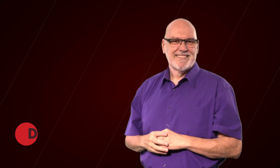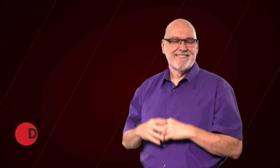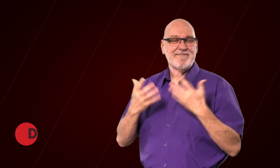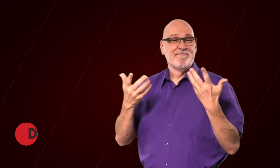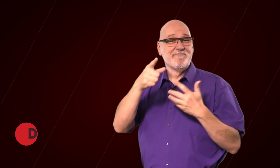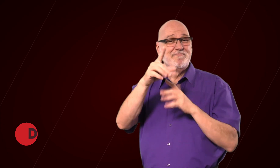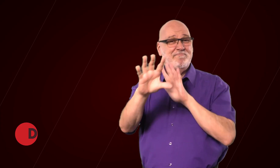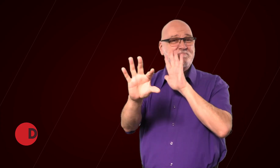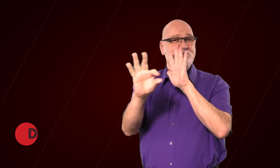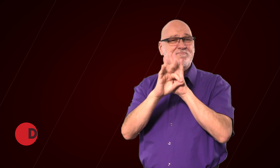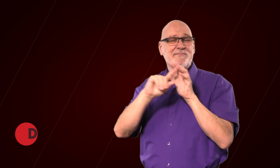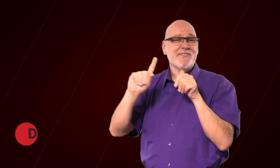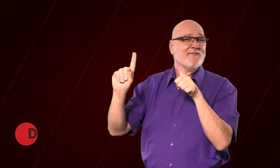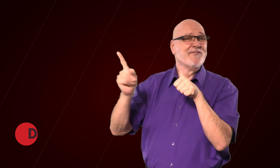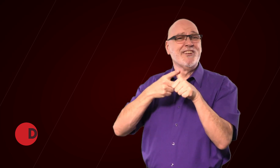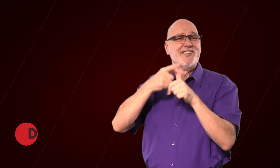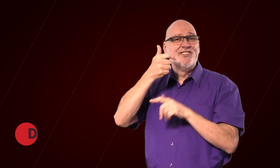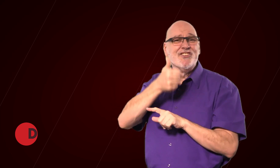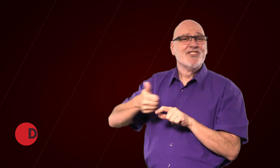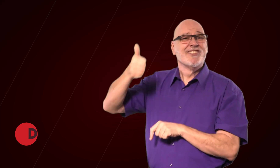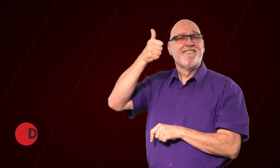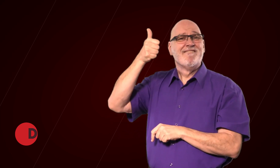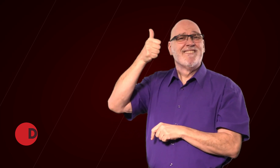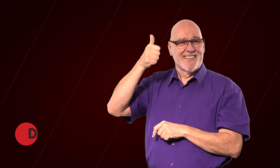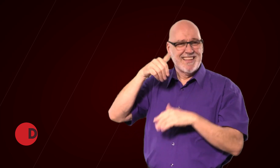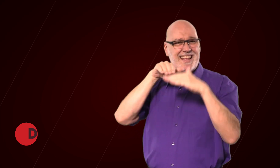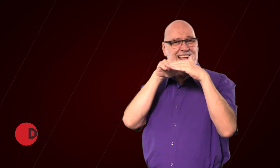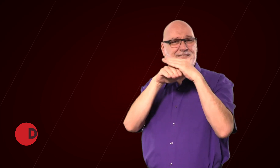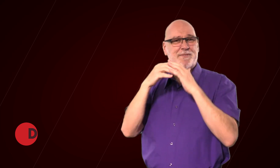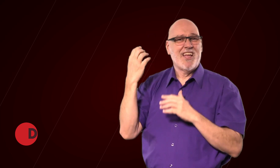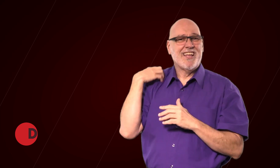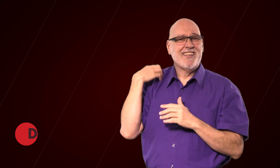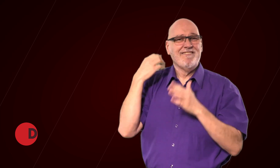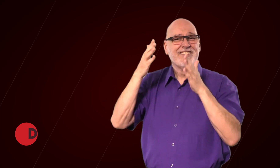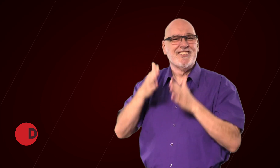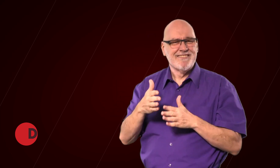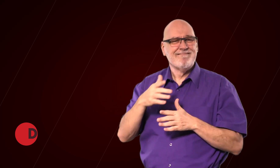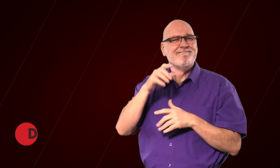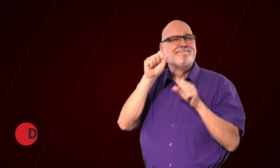[Anselmo]: You're the first Chief Accessibility Officer -